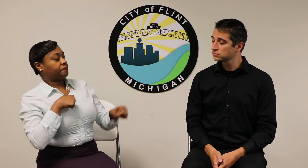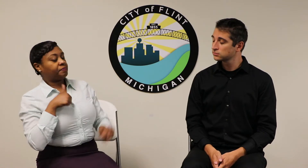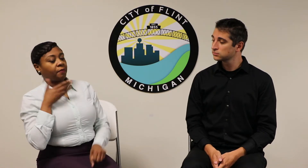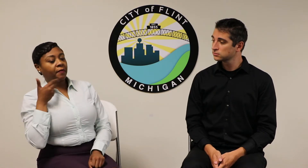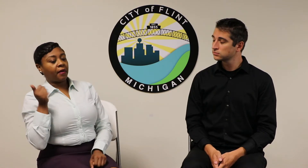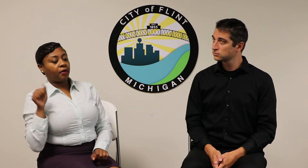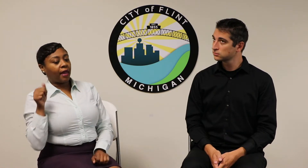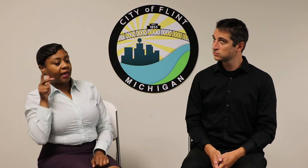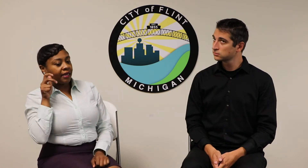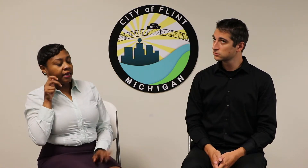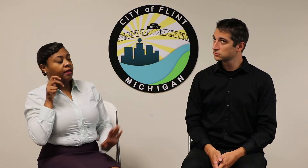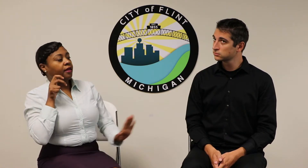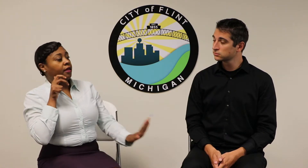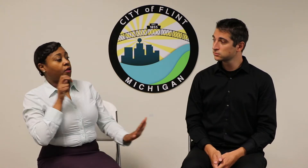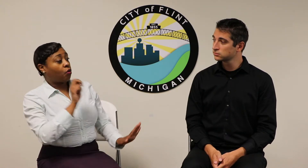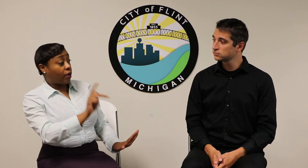Yes we can hear you better.